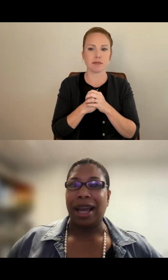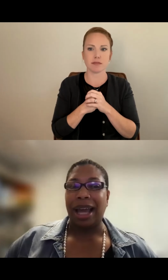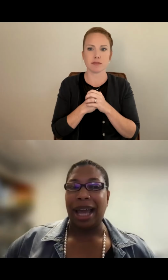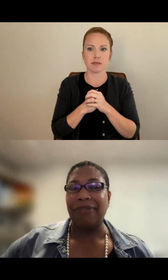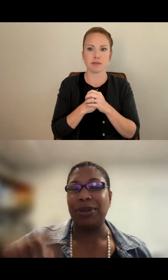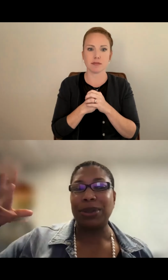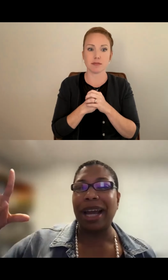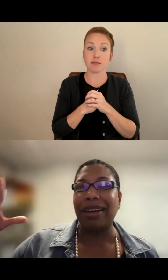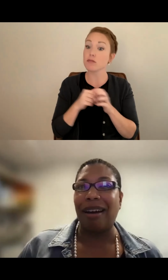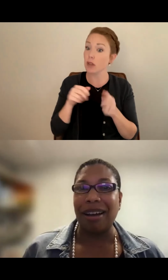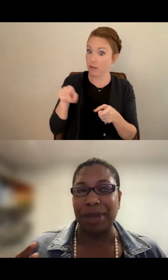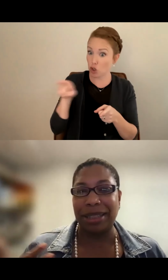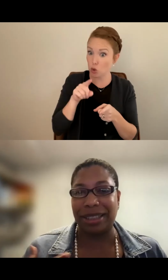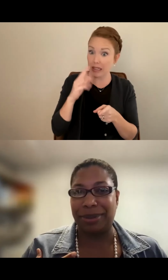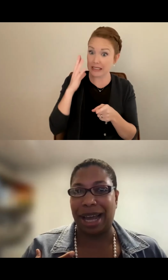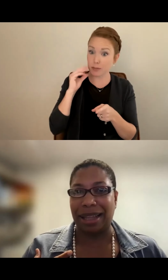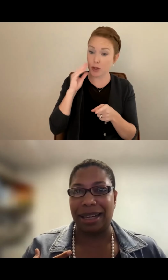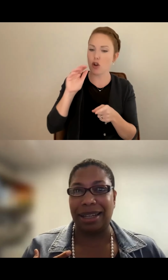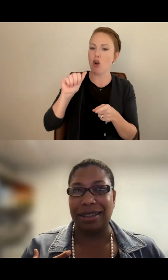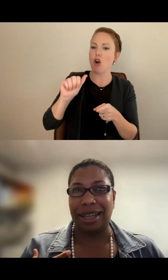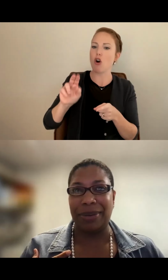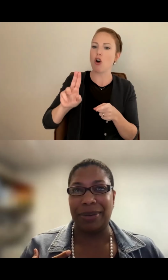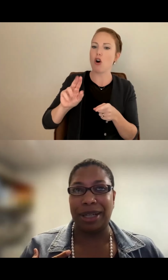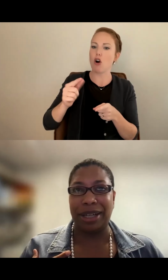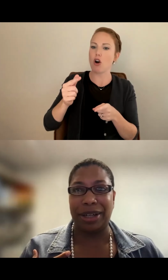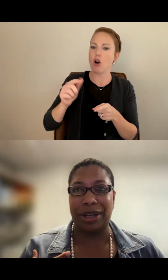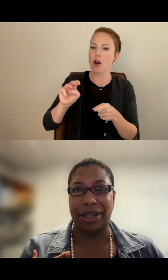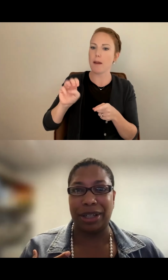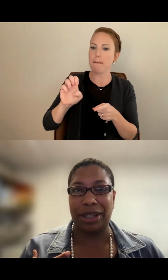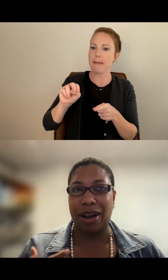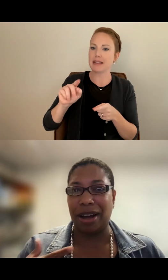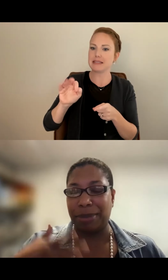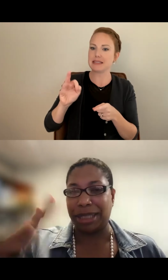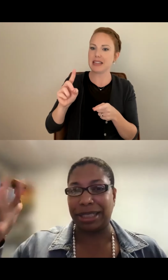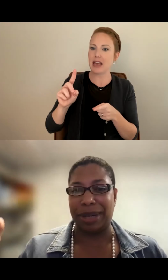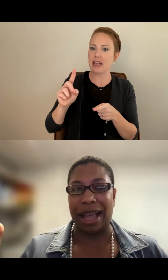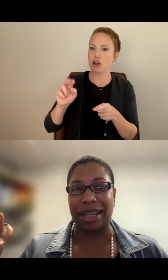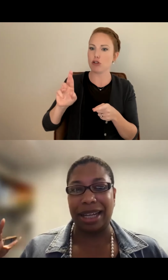Have you tried augmented reality? Anyone here augmented reality?